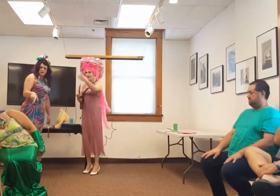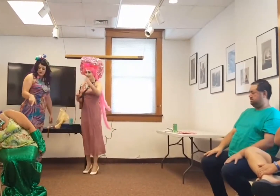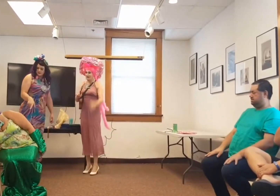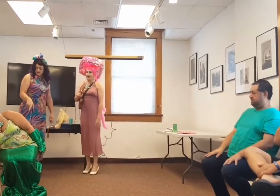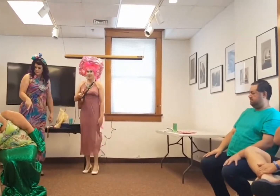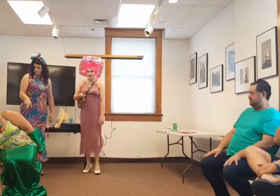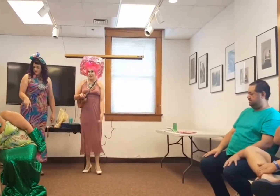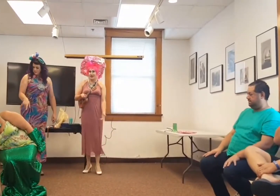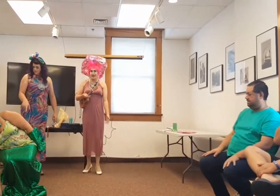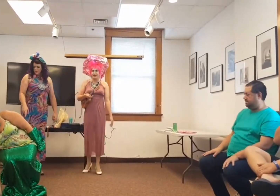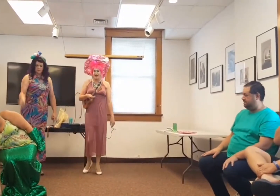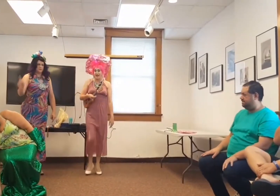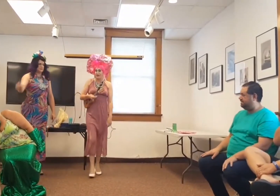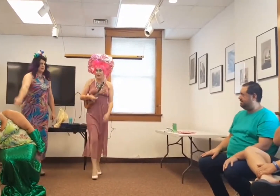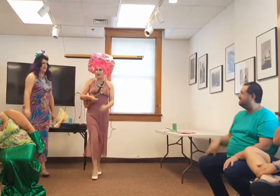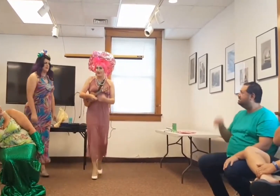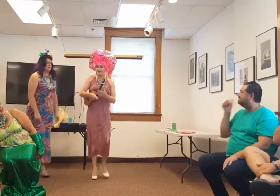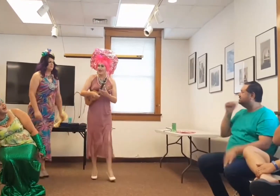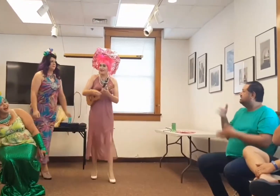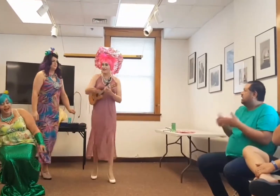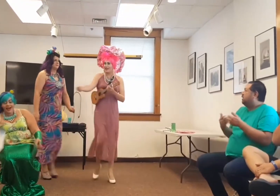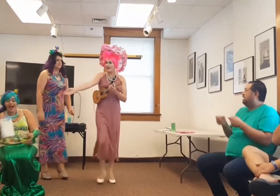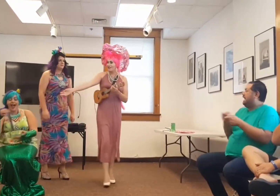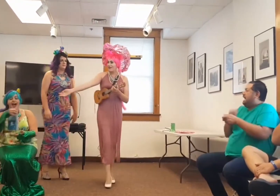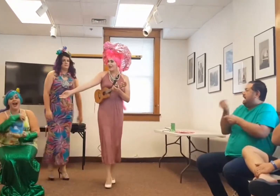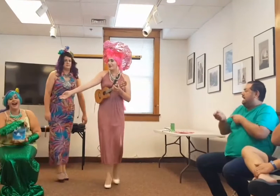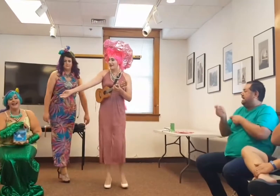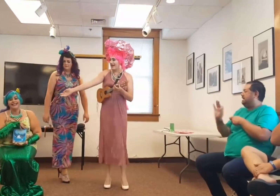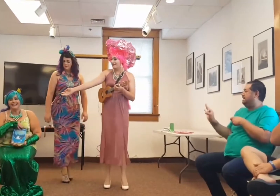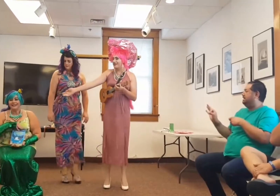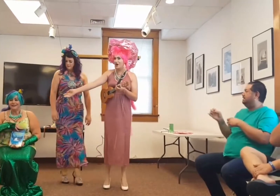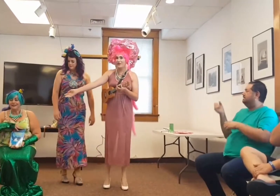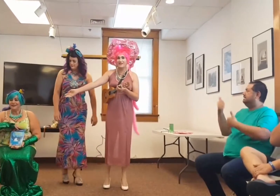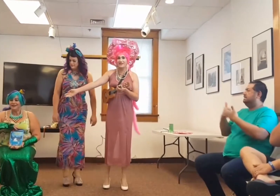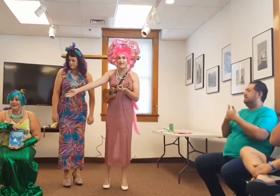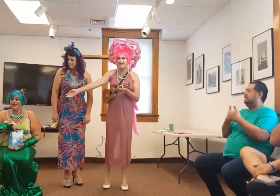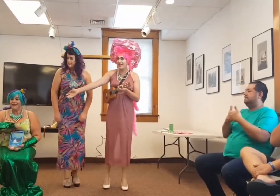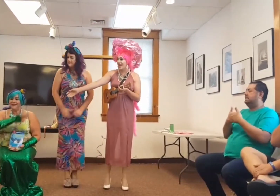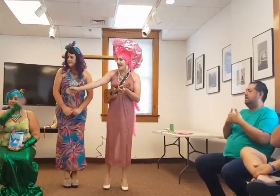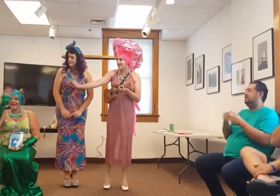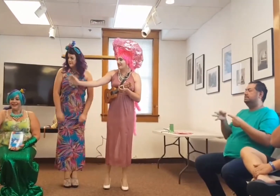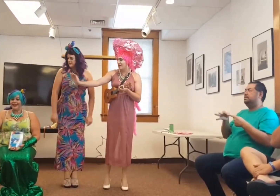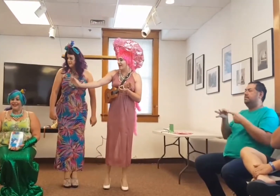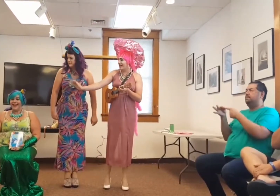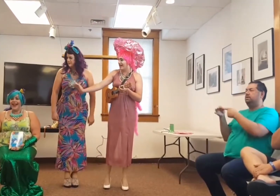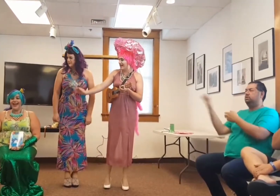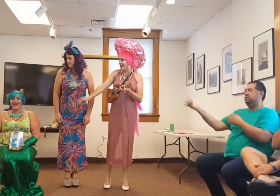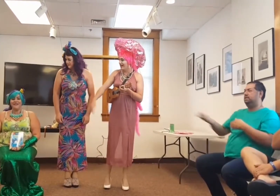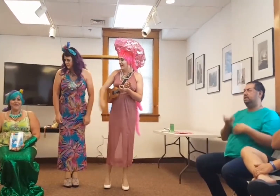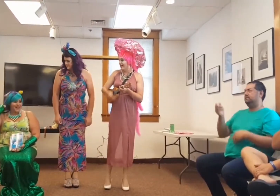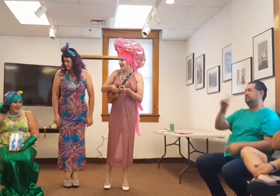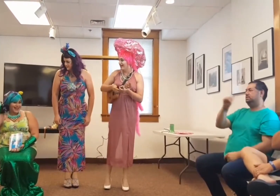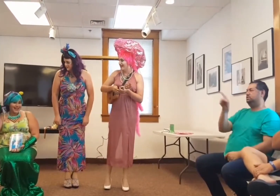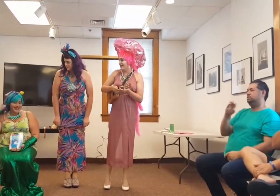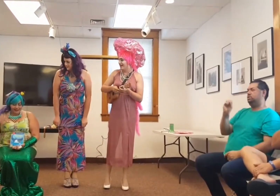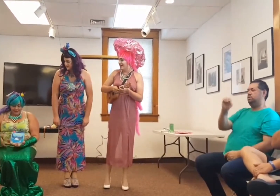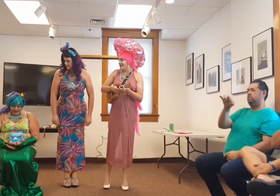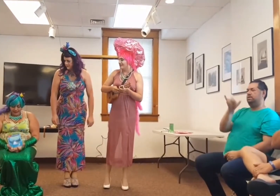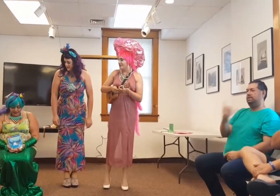She's already had it. This is our special guest, Zoey C. Say hey, Zoey! ZOEY: Hi everyone! CALI: And Zoey's